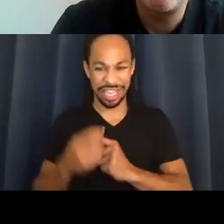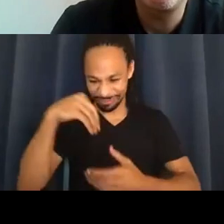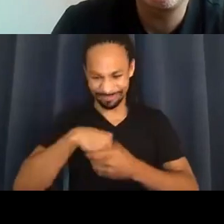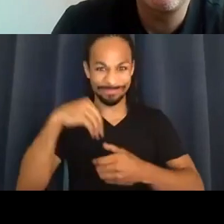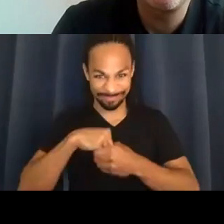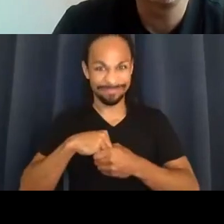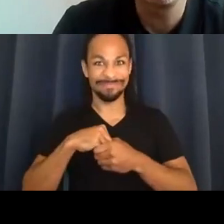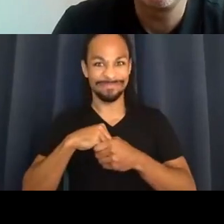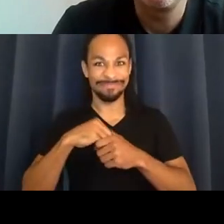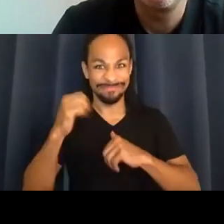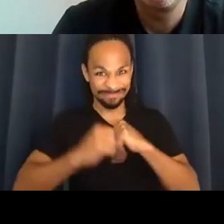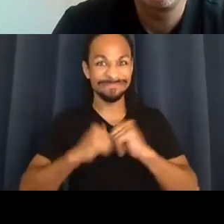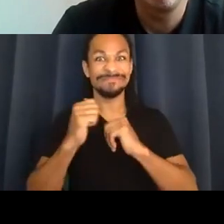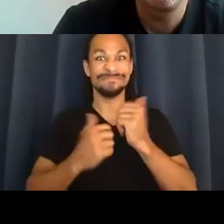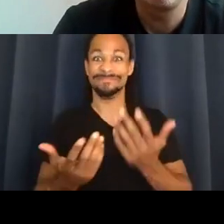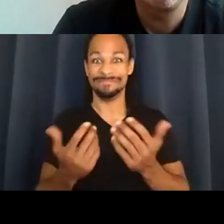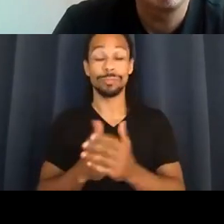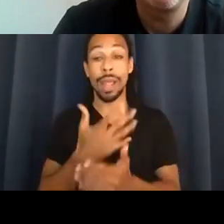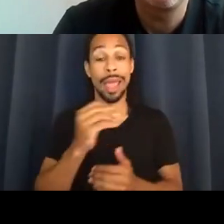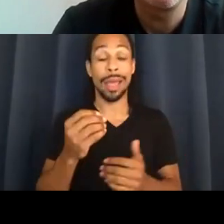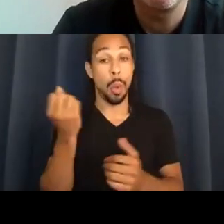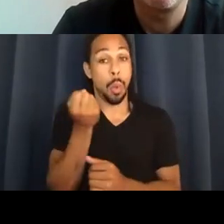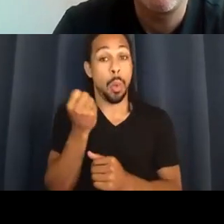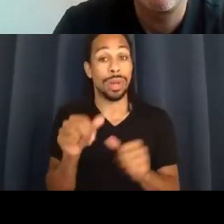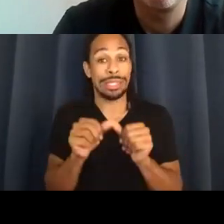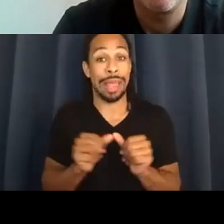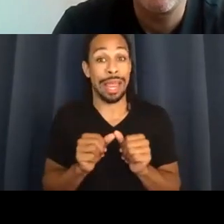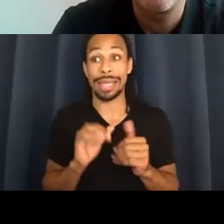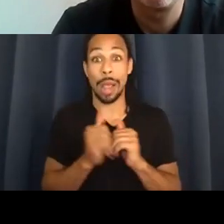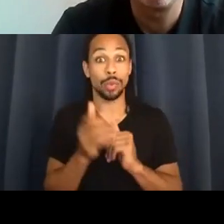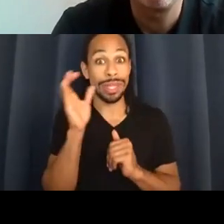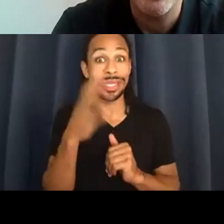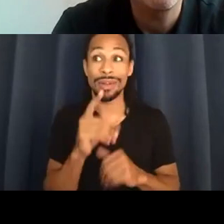and how to listen and 18:14:08 fundamentally slow down and ask that